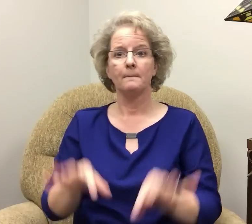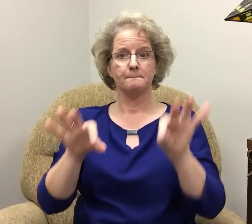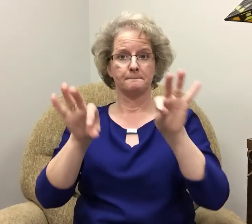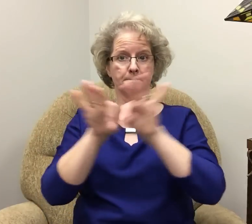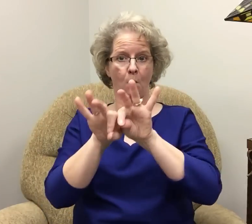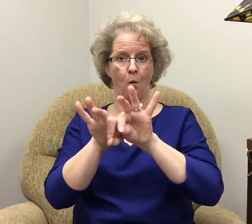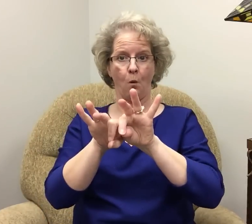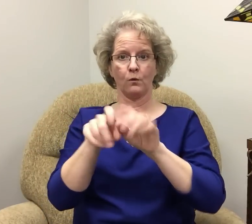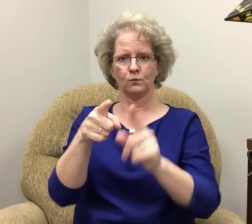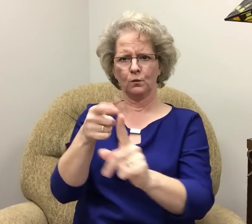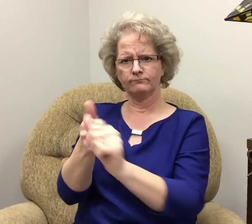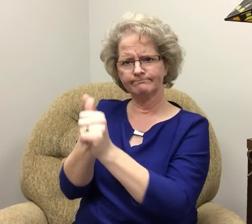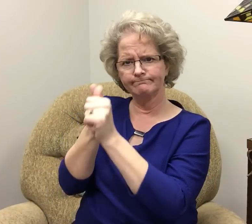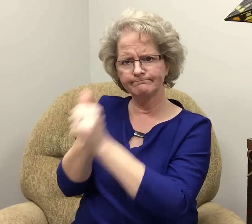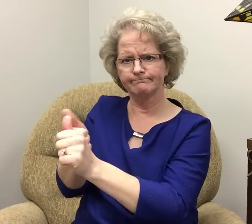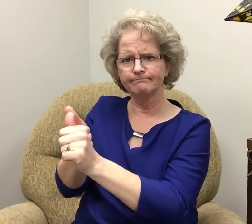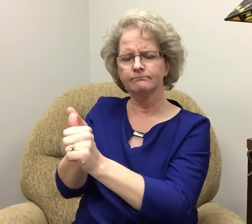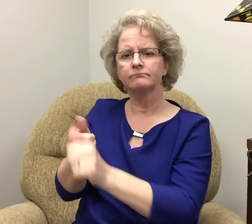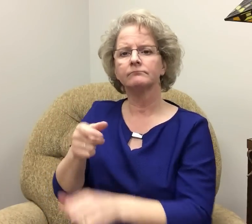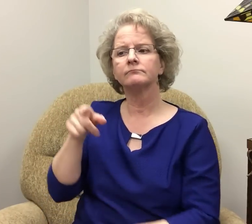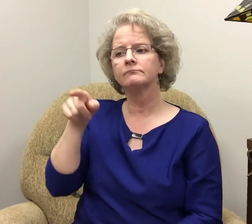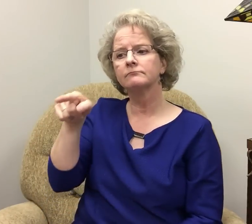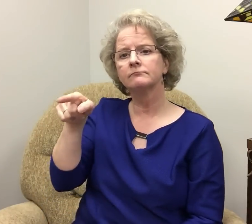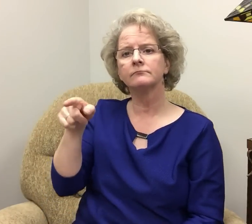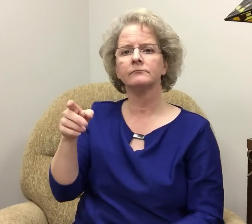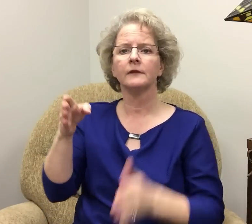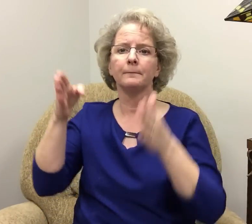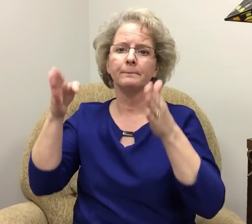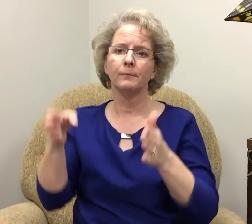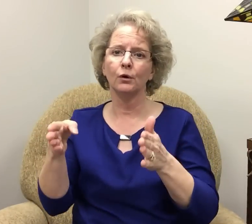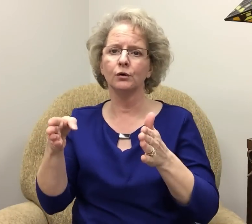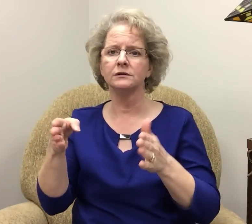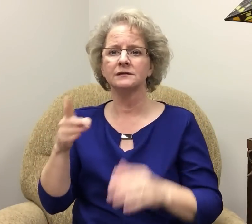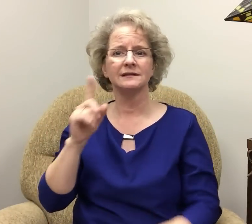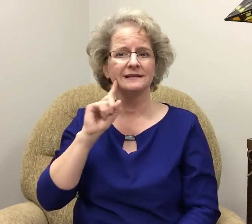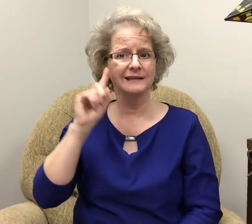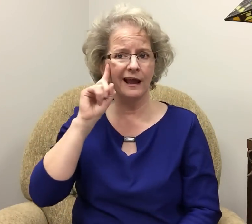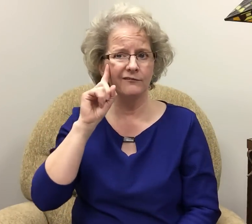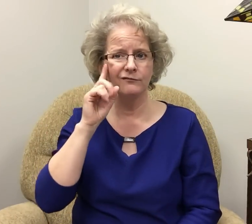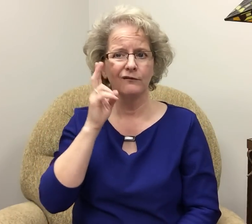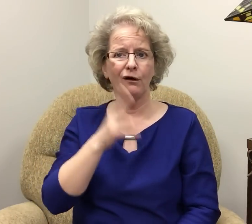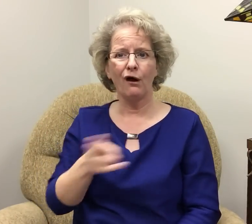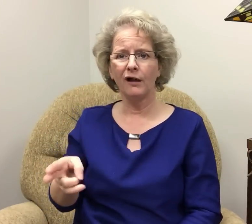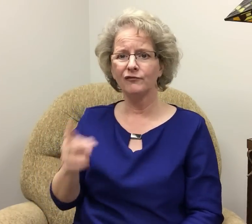working in Wisconsin to be licensed and certified.